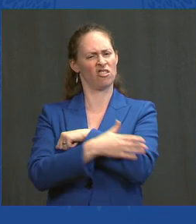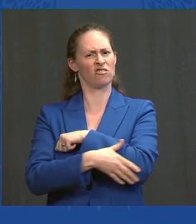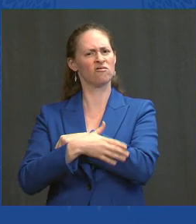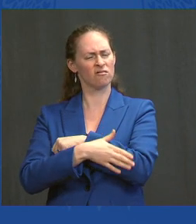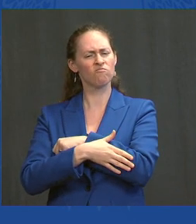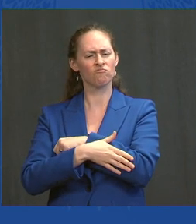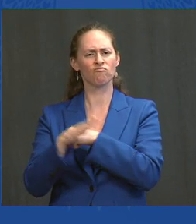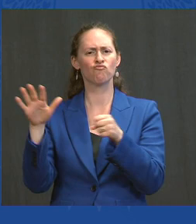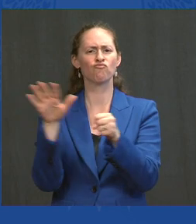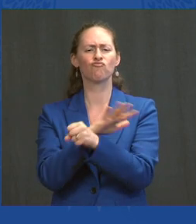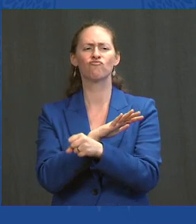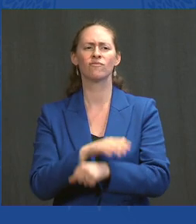to any foreign prince,